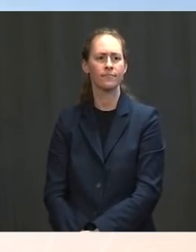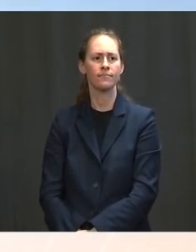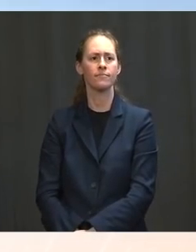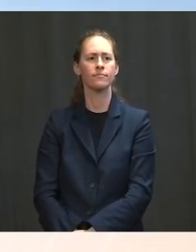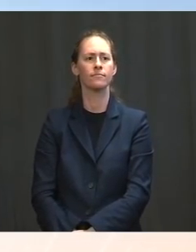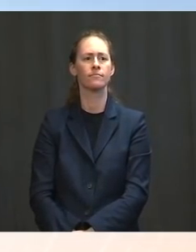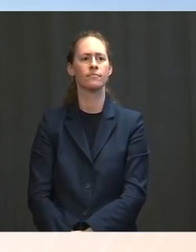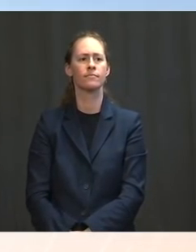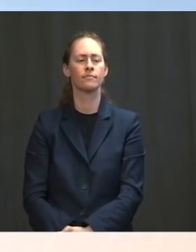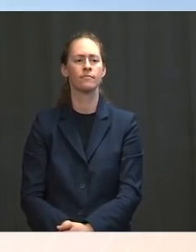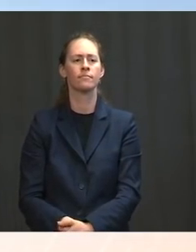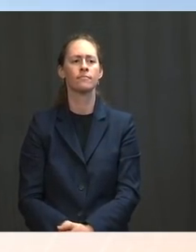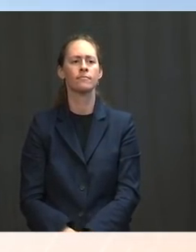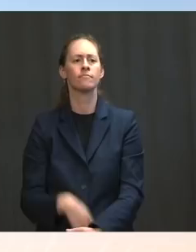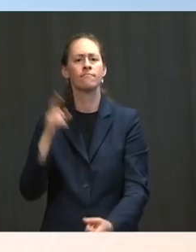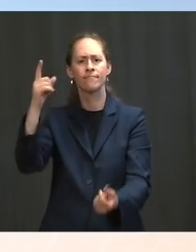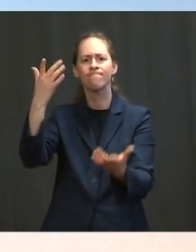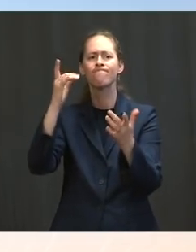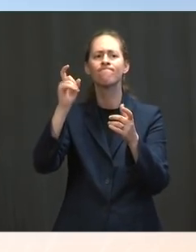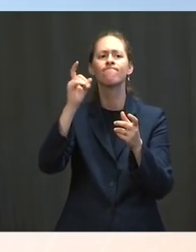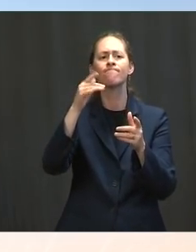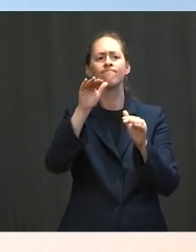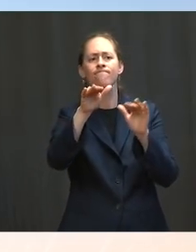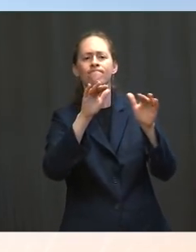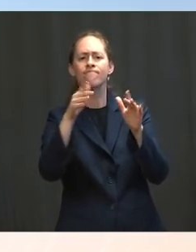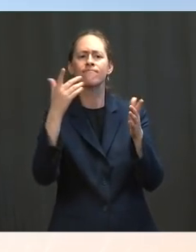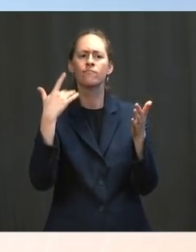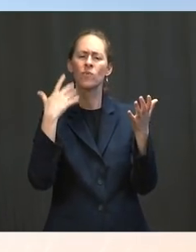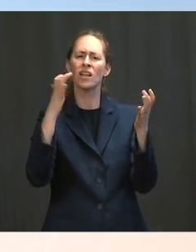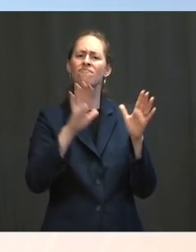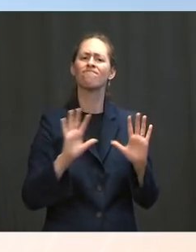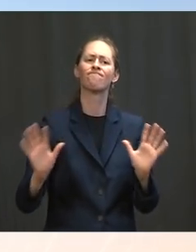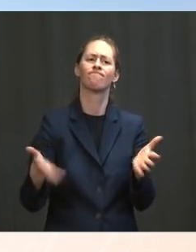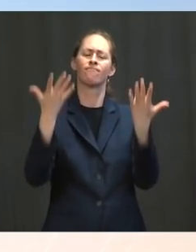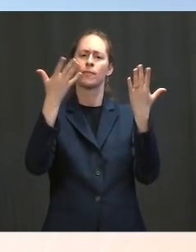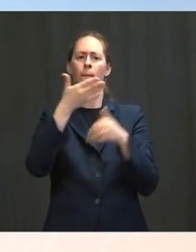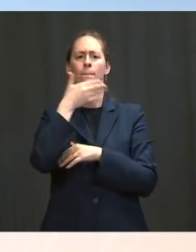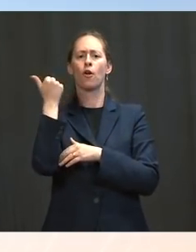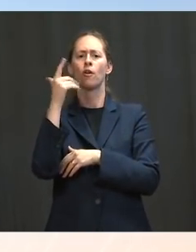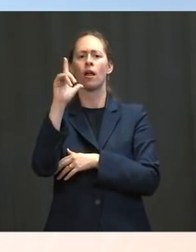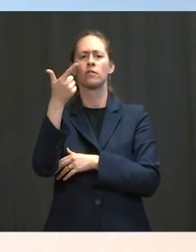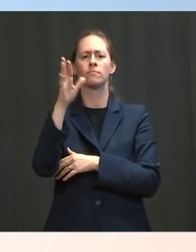to help promote LGBT rights around the world. How does this translate to the situation in Georgia?